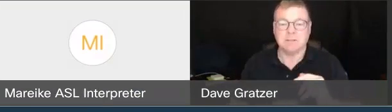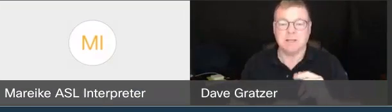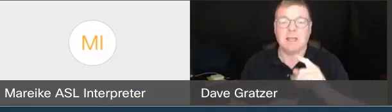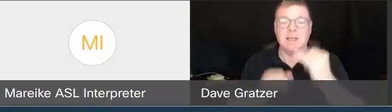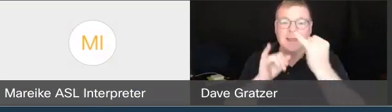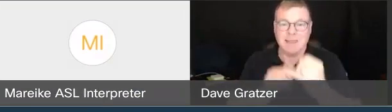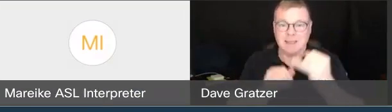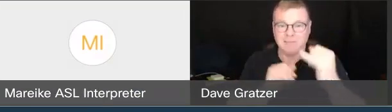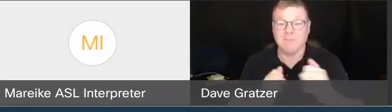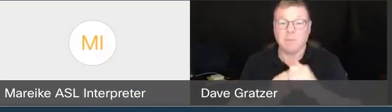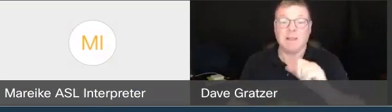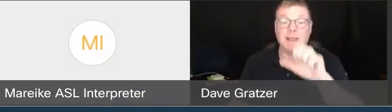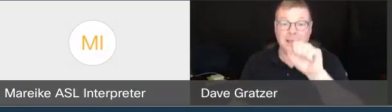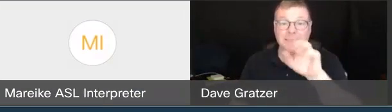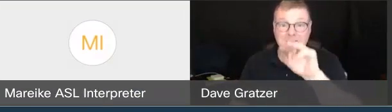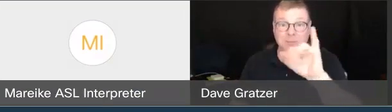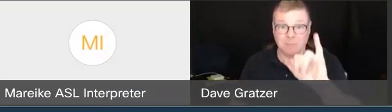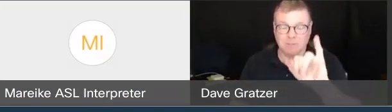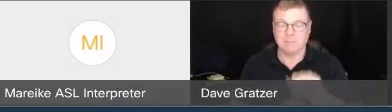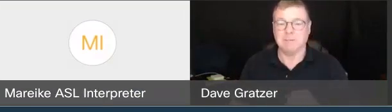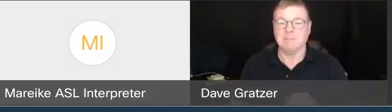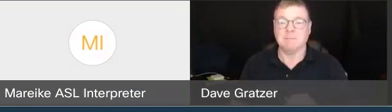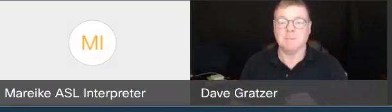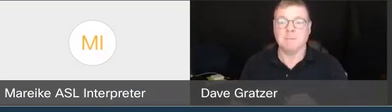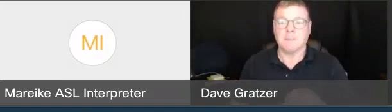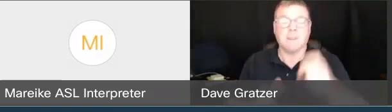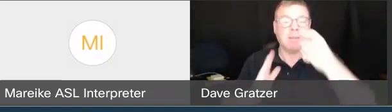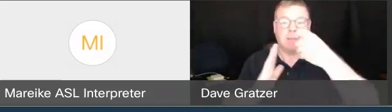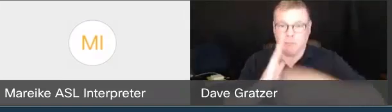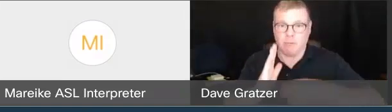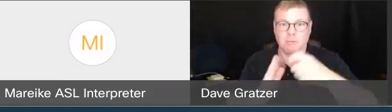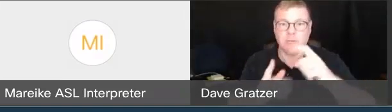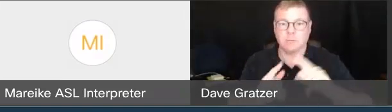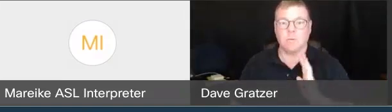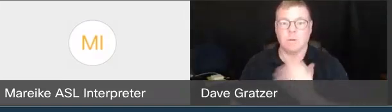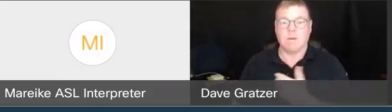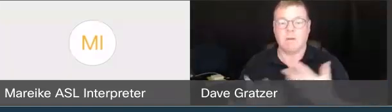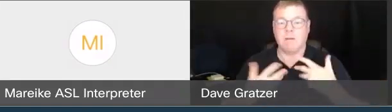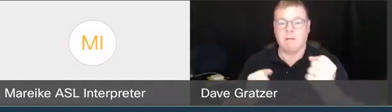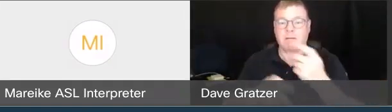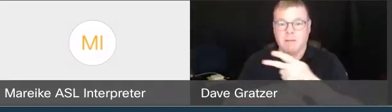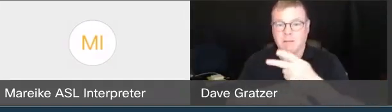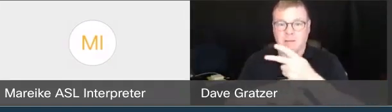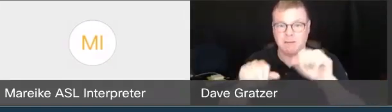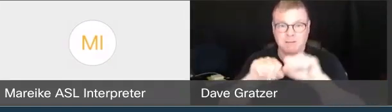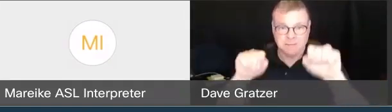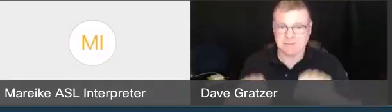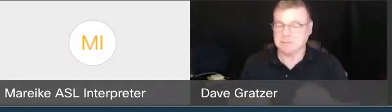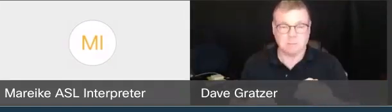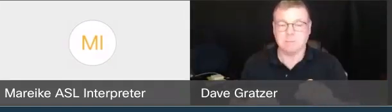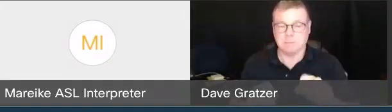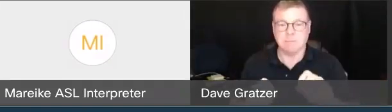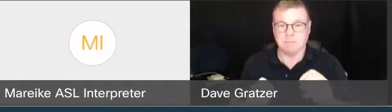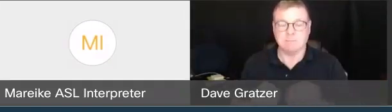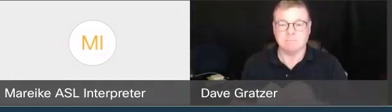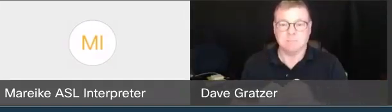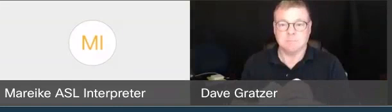with serious mental illness. The costs to our healthcare system is, is much more in terms of